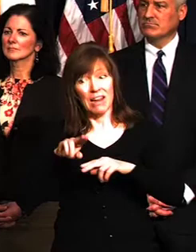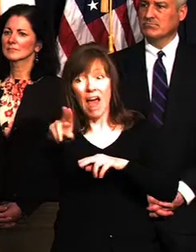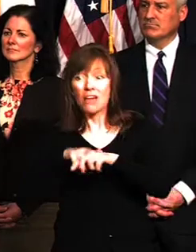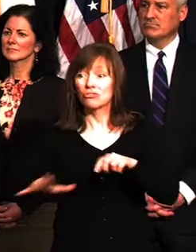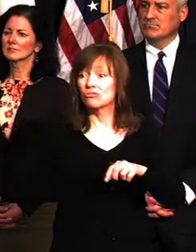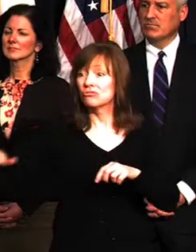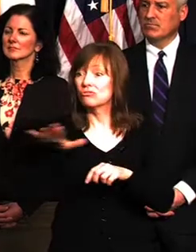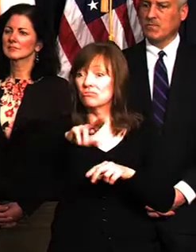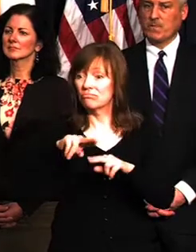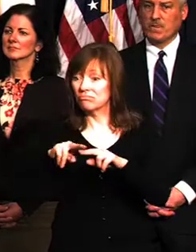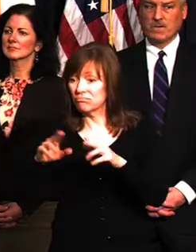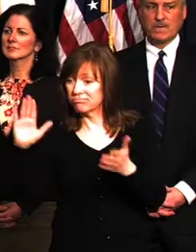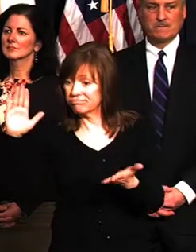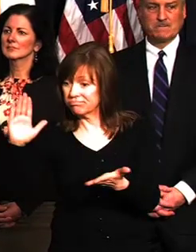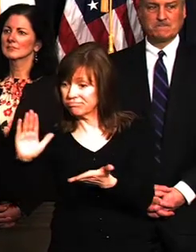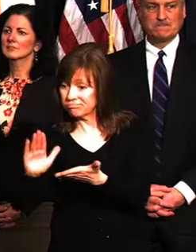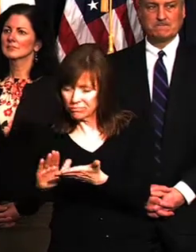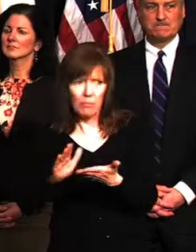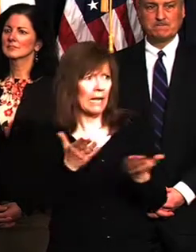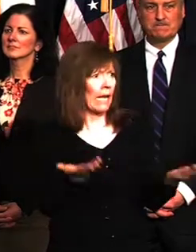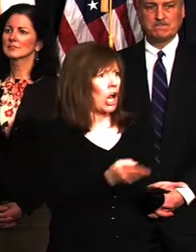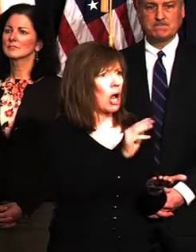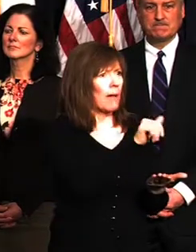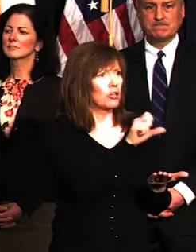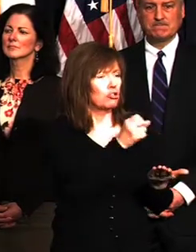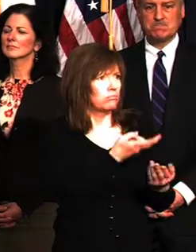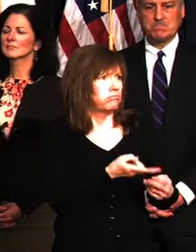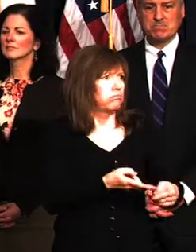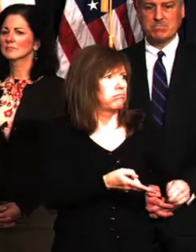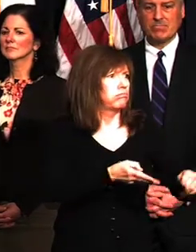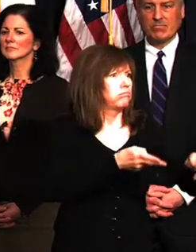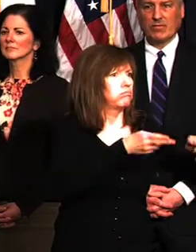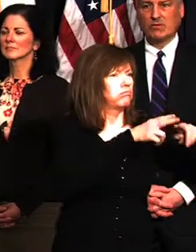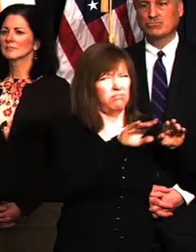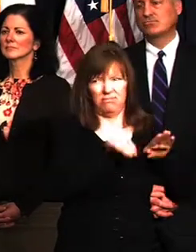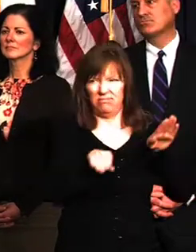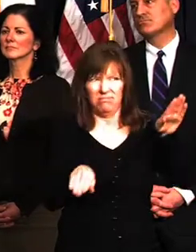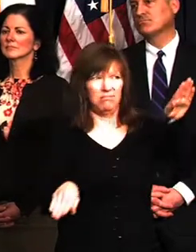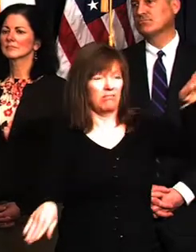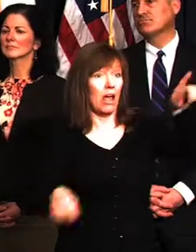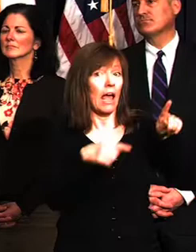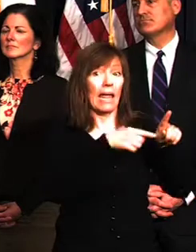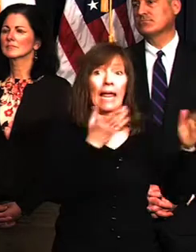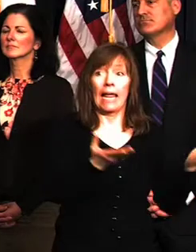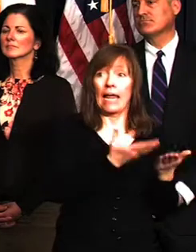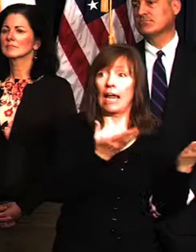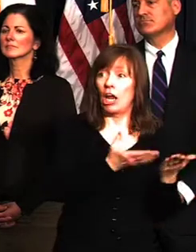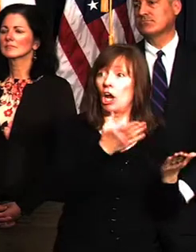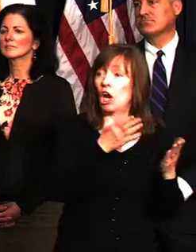point where the amount of family homelessness in Massachusetts is a human tragedy that clearly